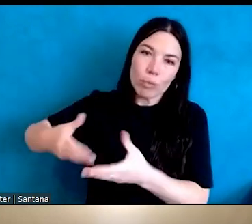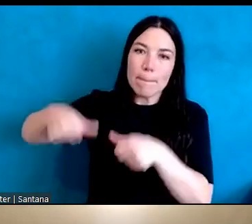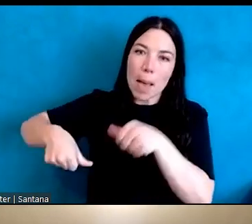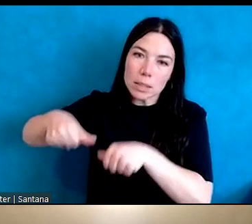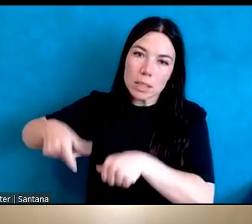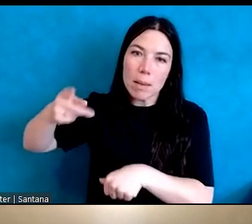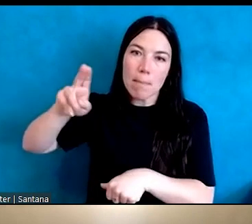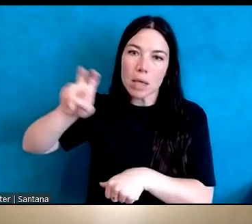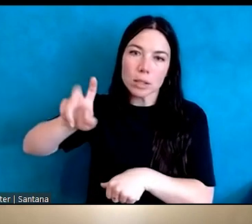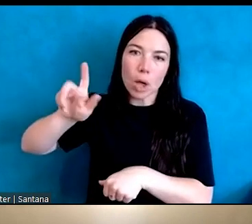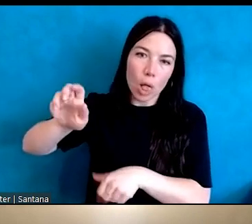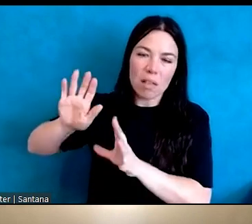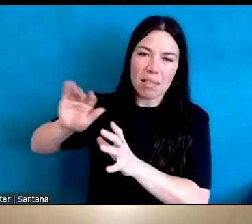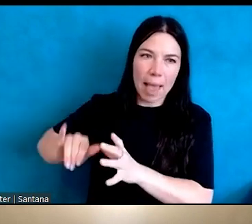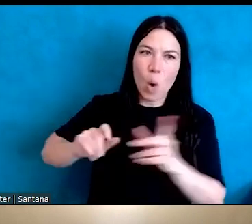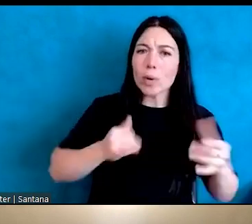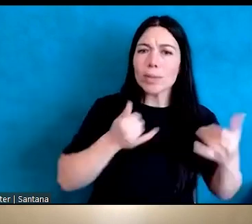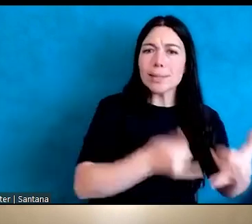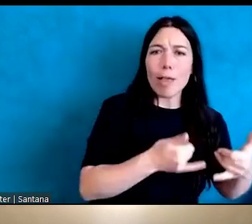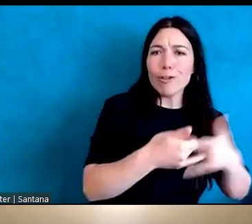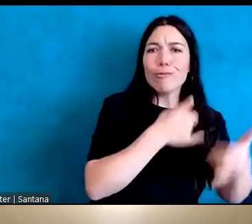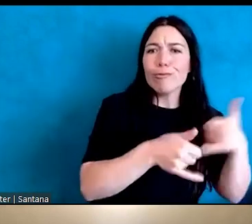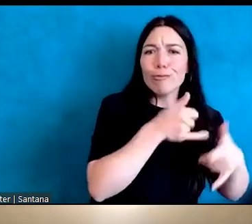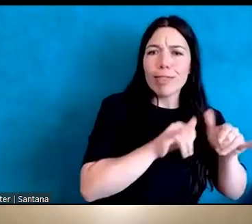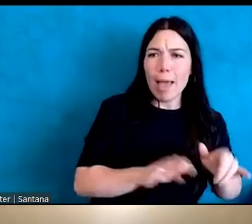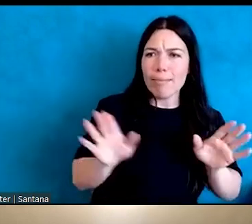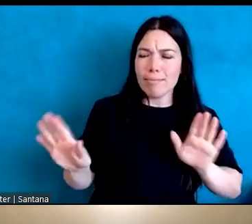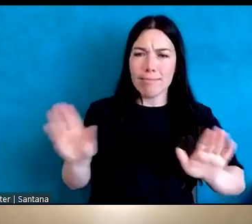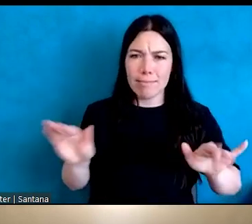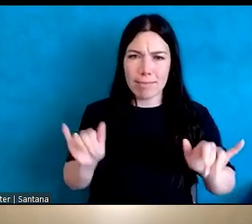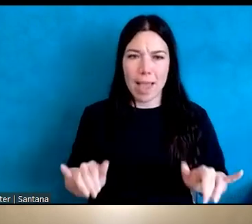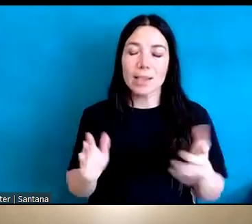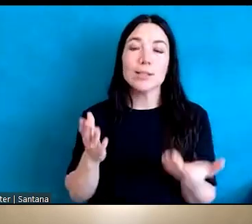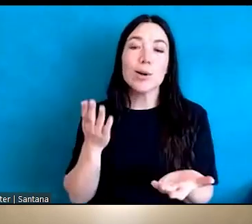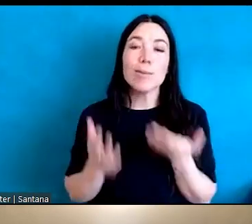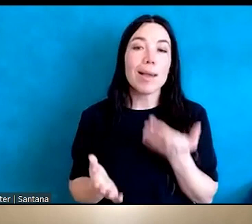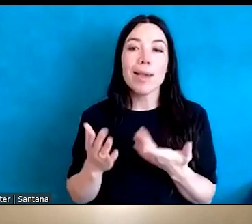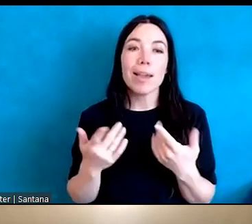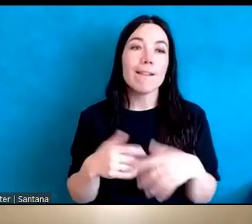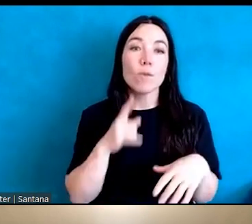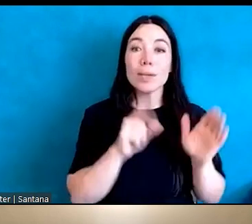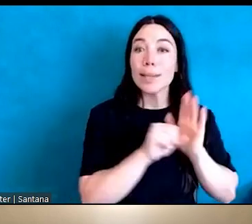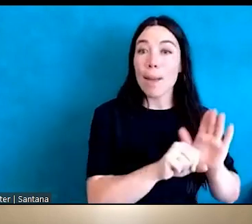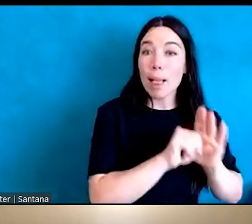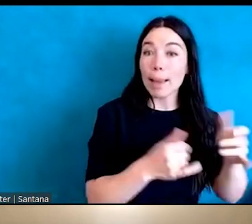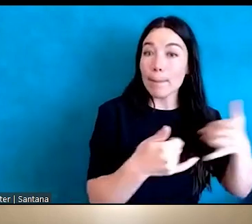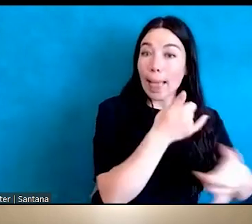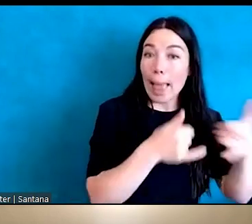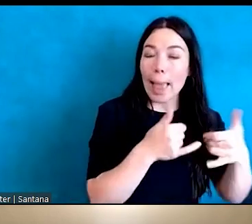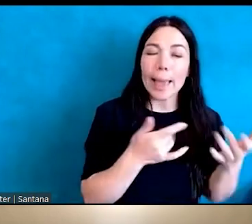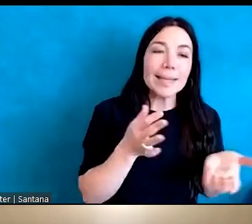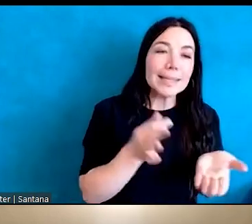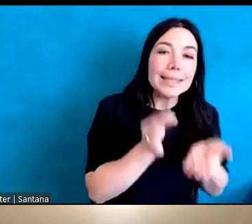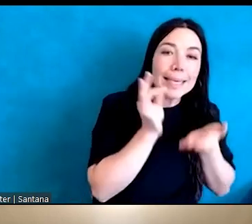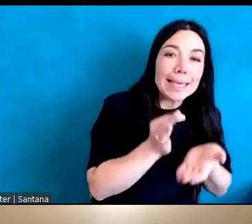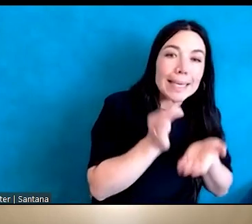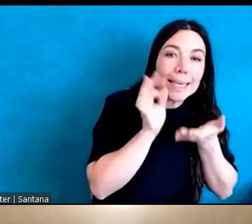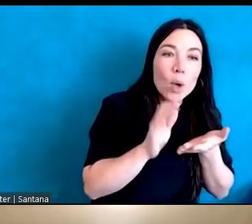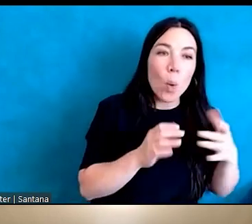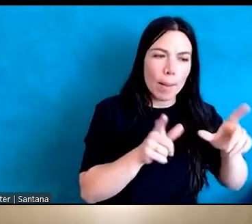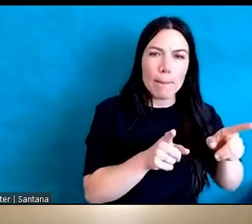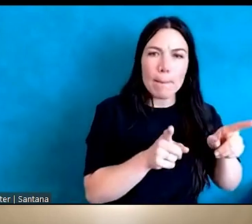So, in symbolic play, toys, like a pretend tea party set or pretend blocks that could be used as phones, create symbolic contexts.